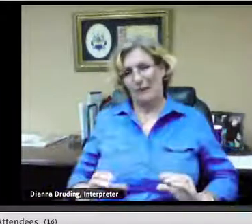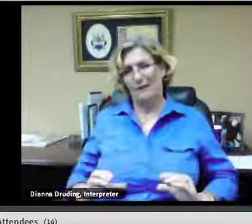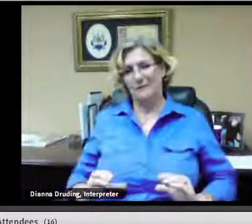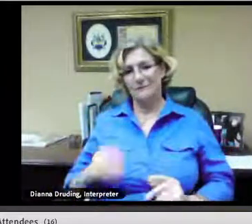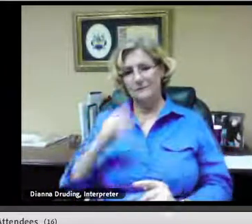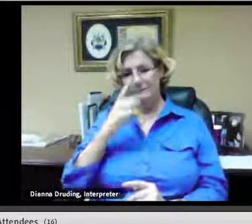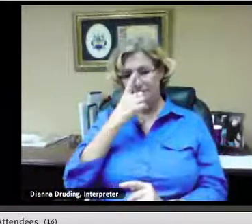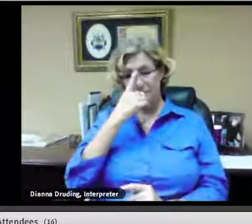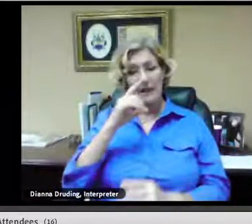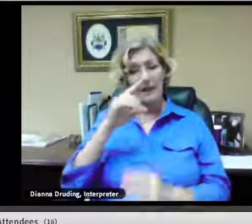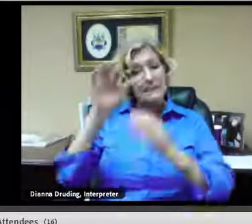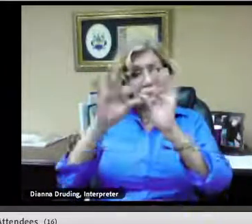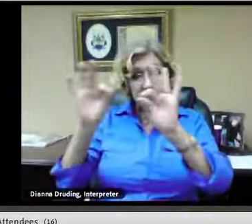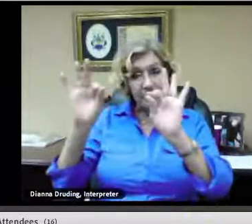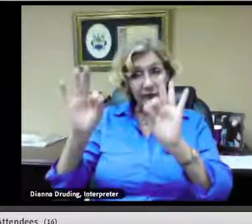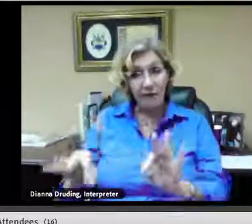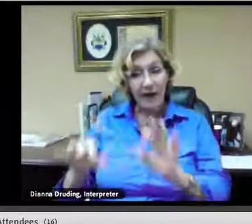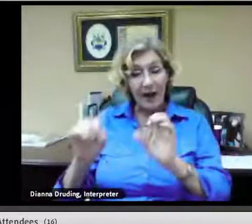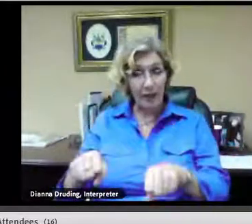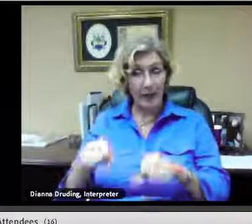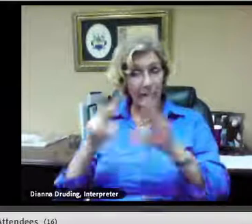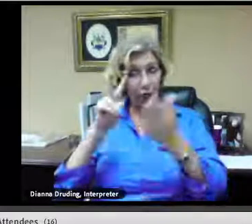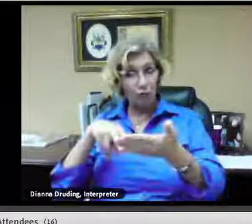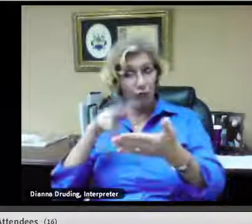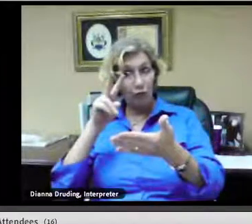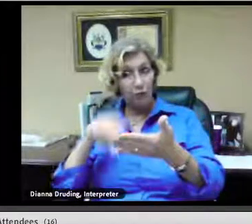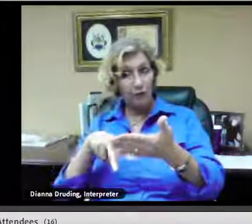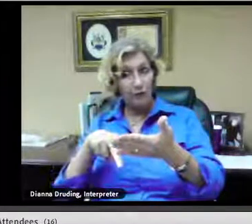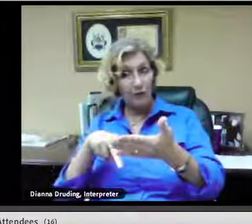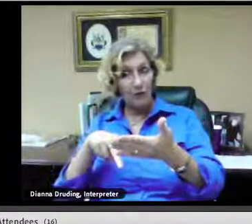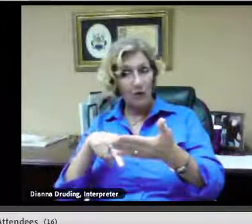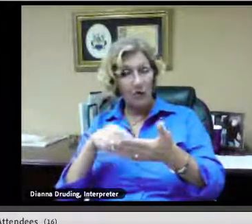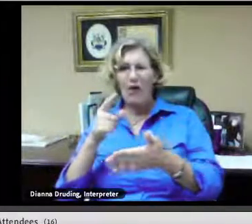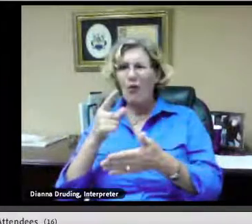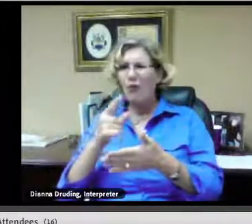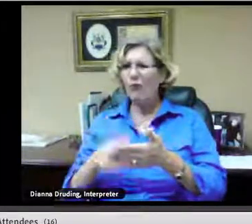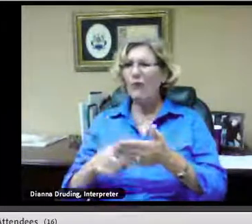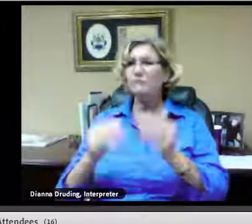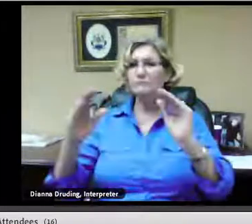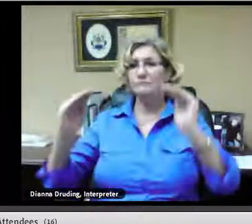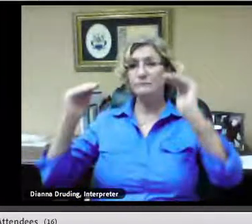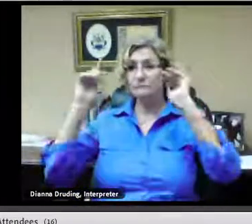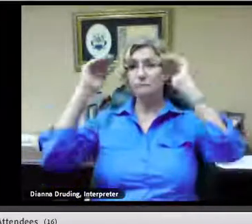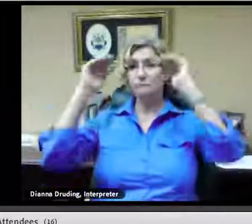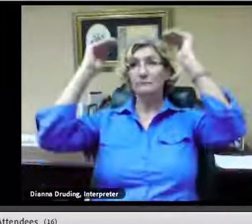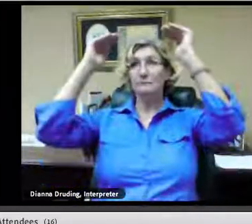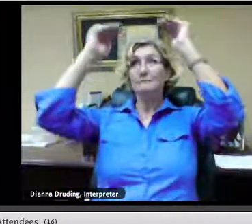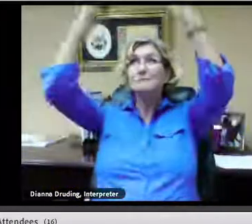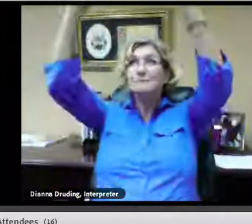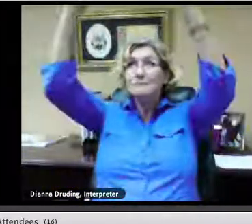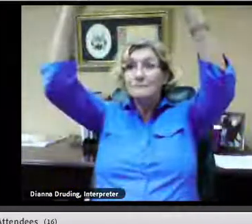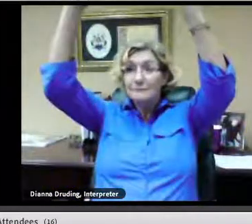Think about the level that you actually posted it. If you are sitting in a wheelchair, is it readable?